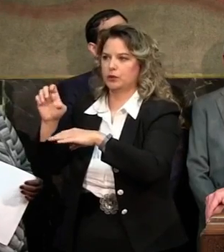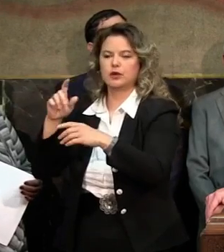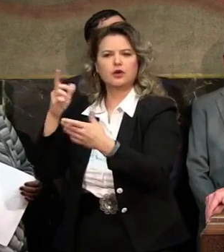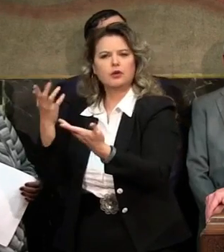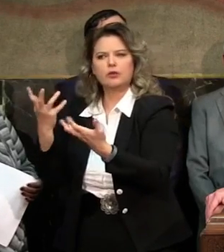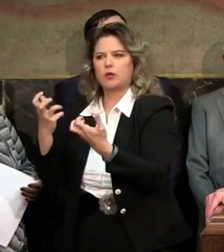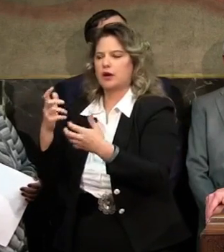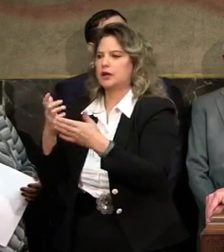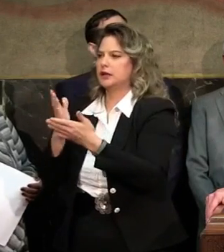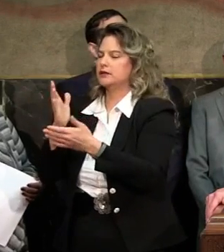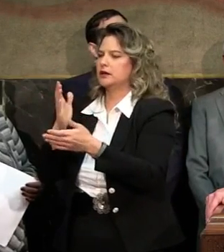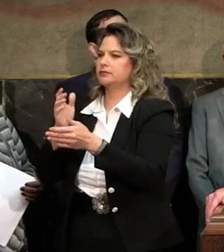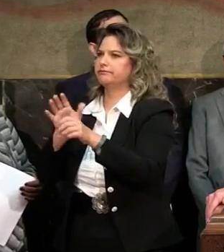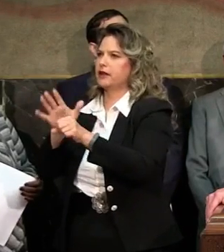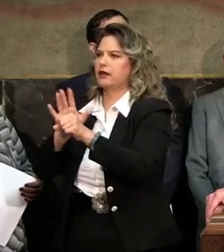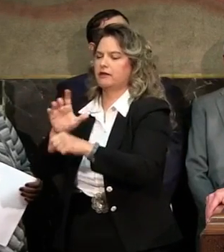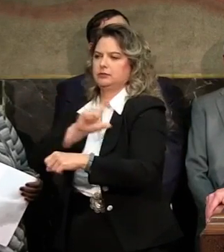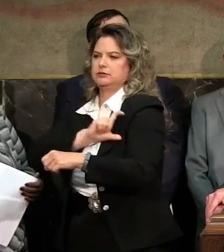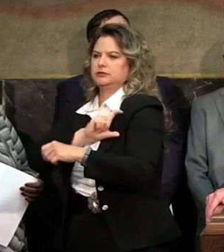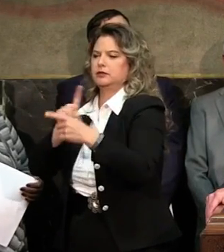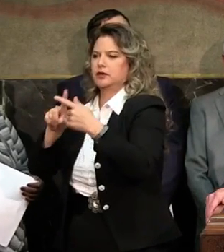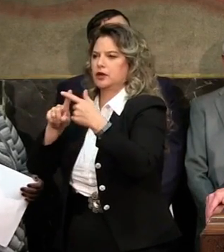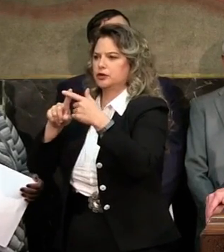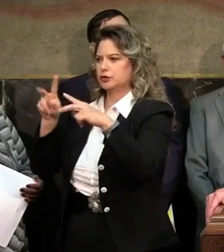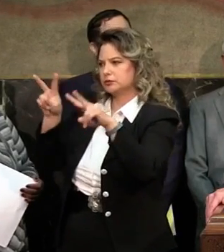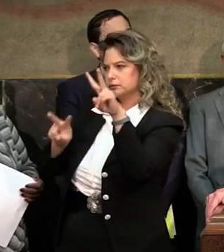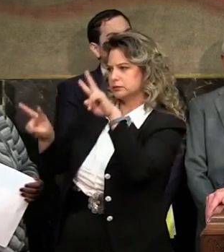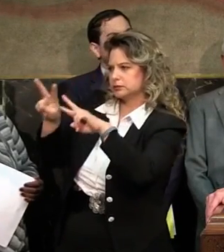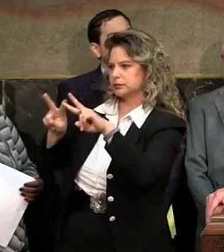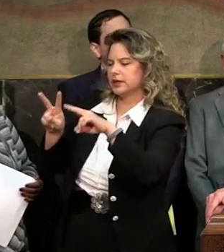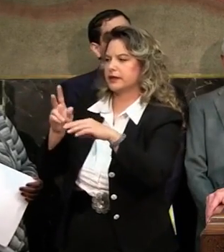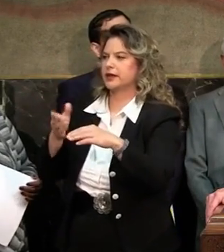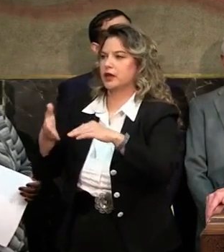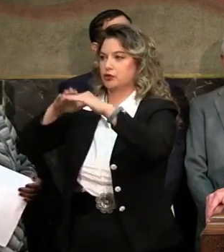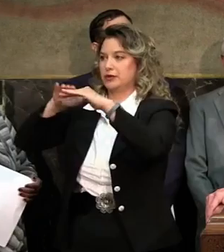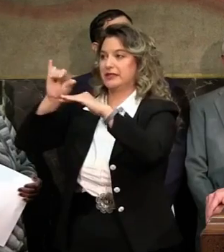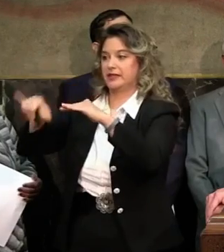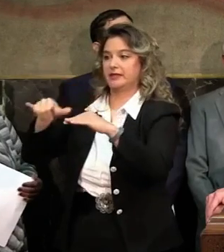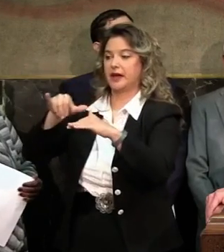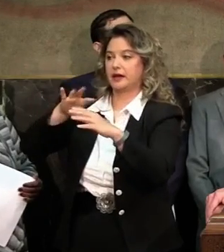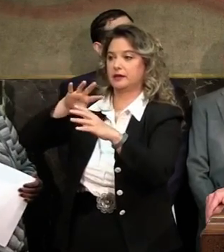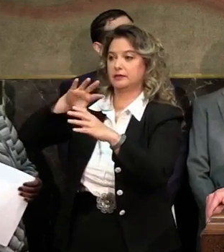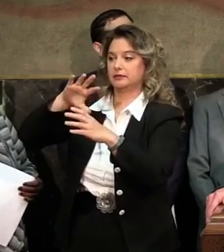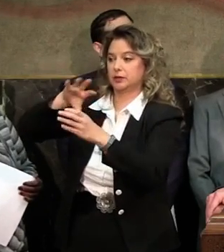appropriately managed the temporary projected increase in this population that is discussed in more detail in the